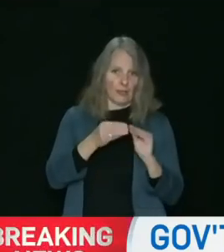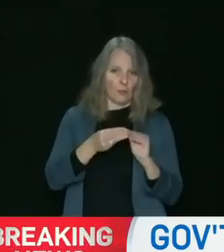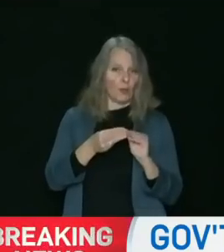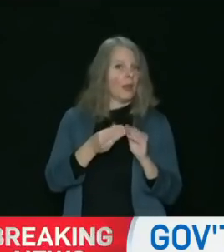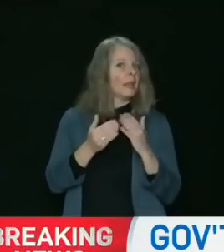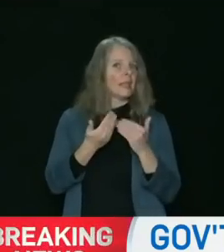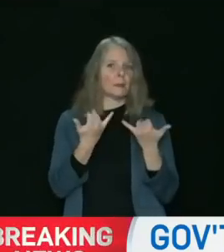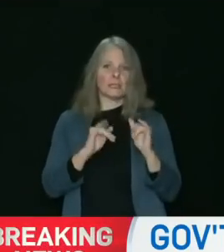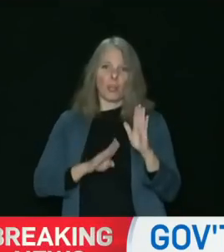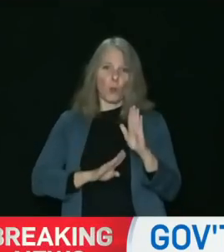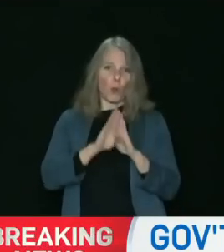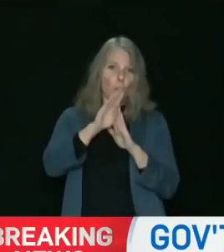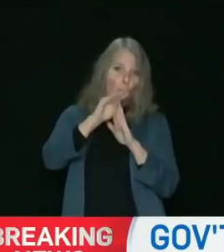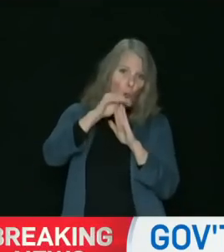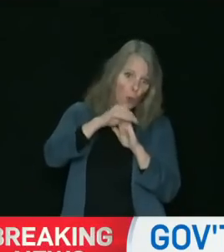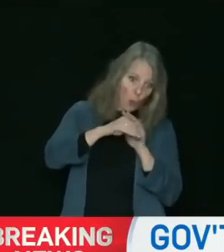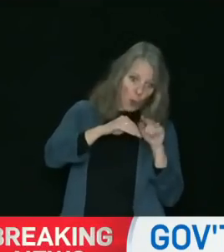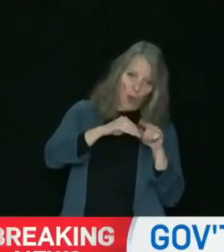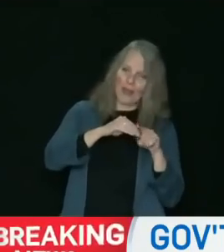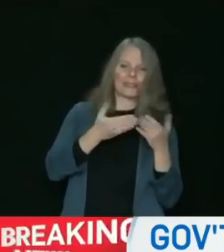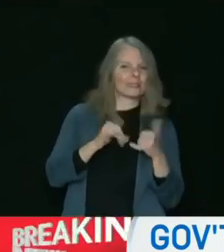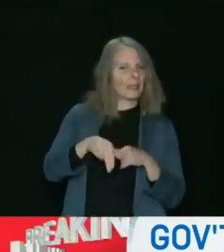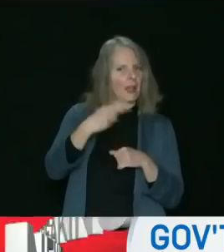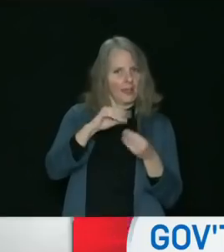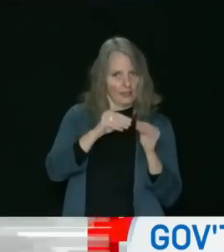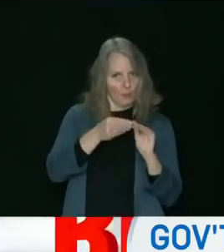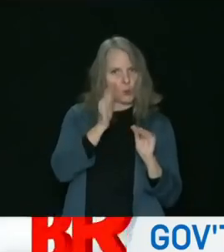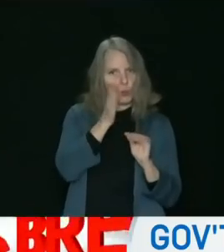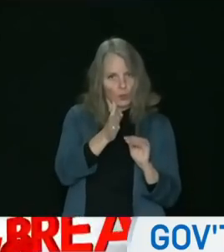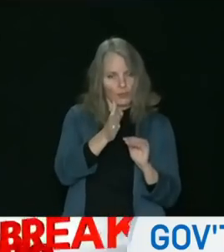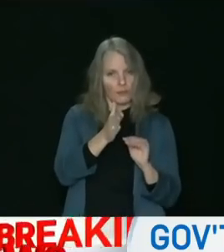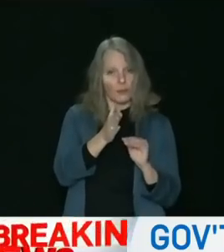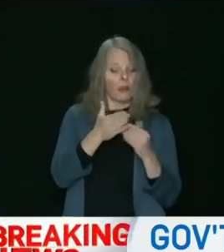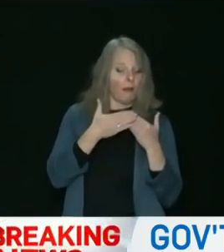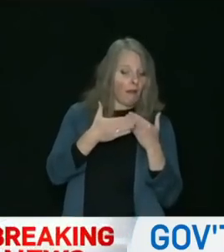DISEASE IS FAR BEYOND PREVIOUS